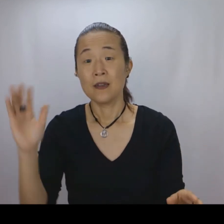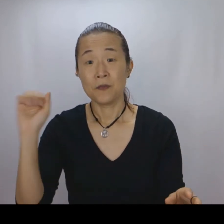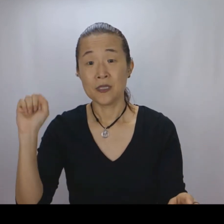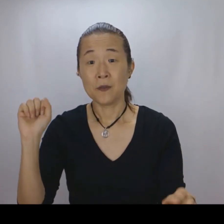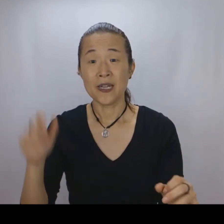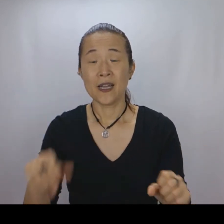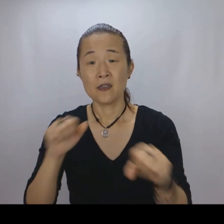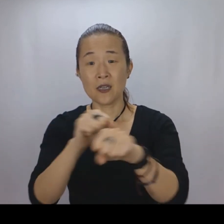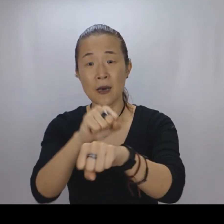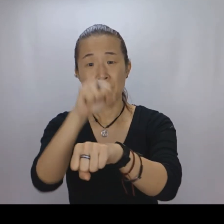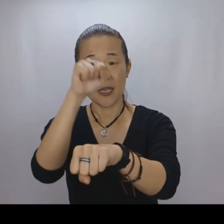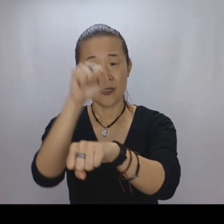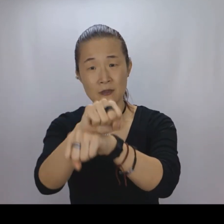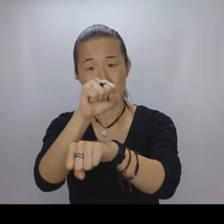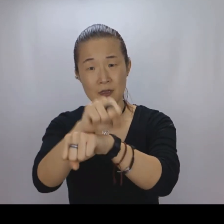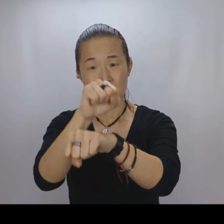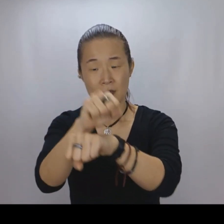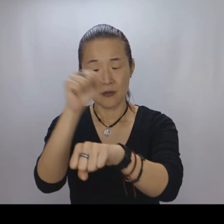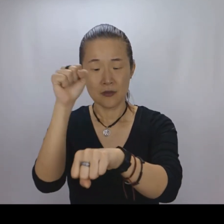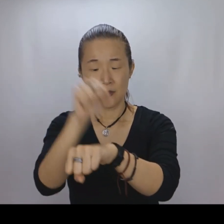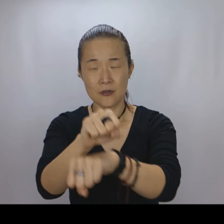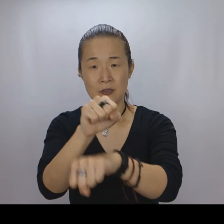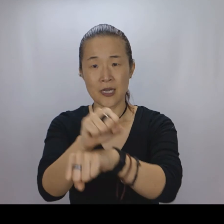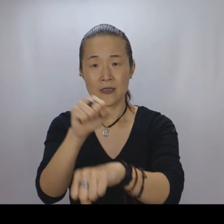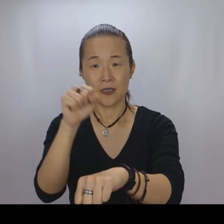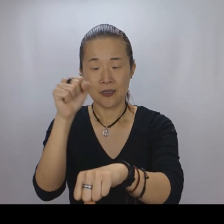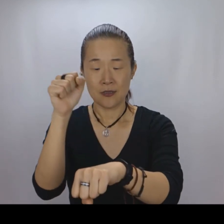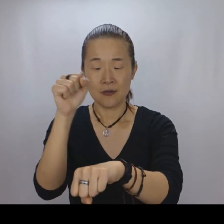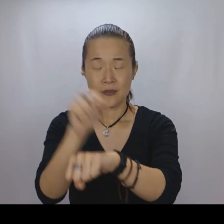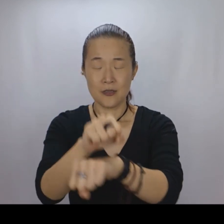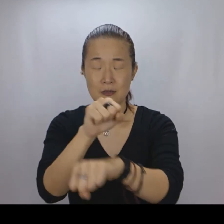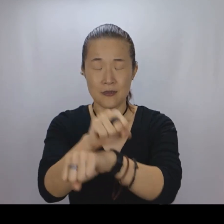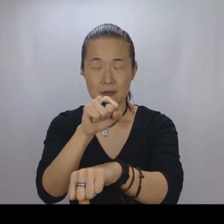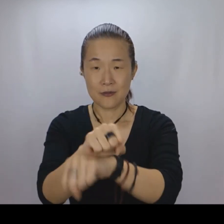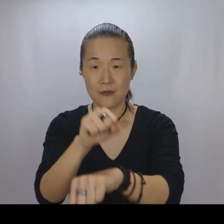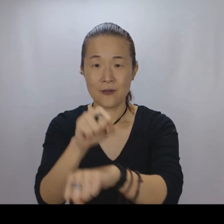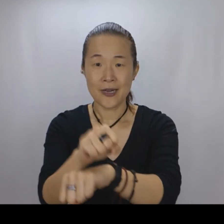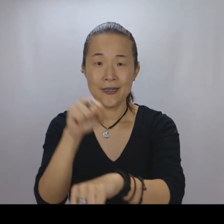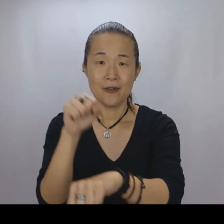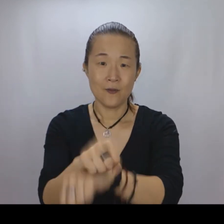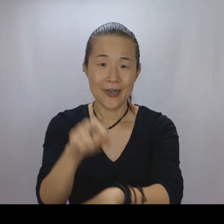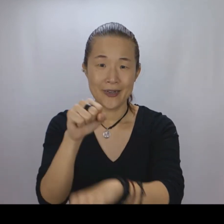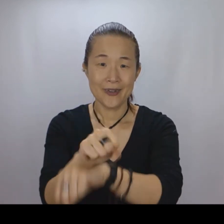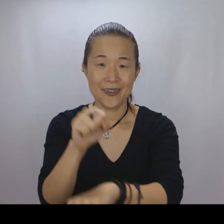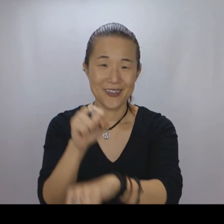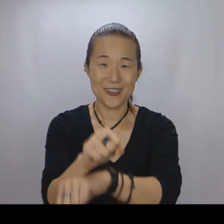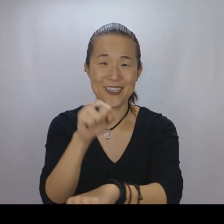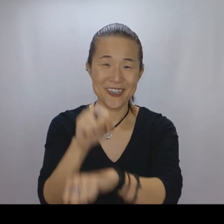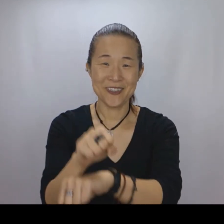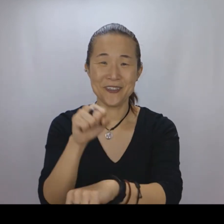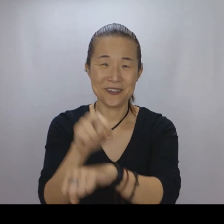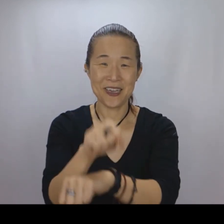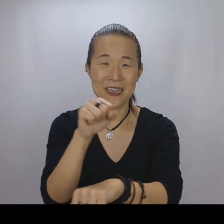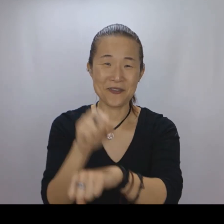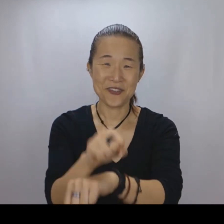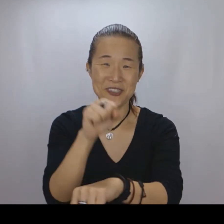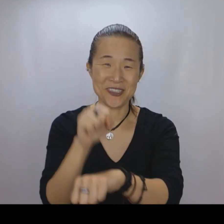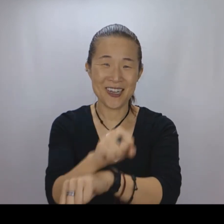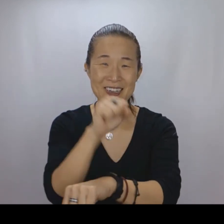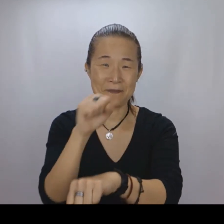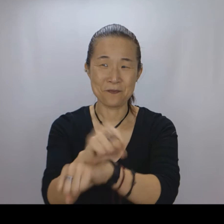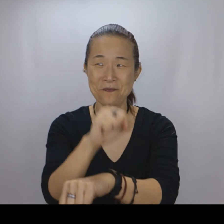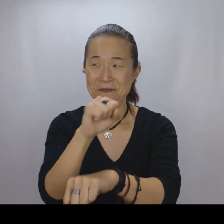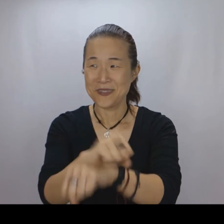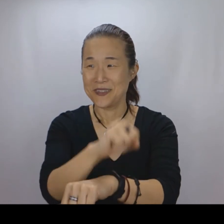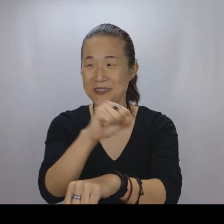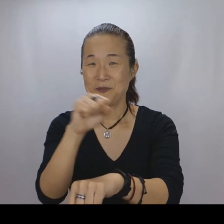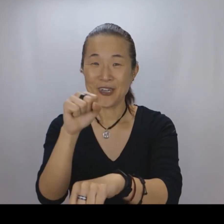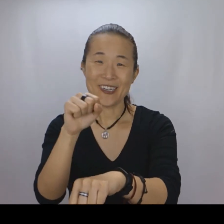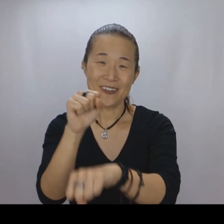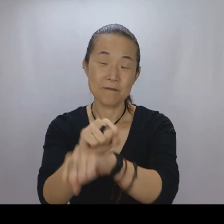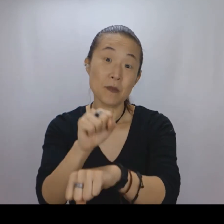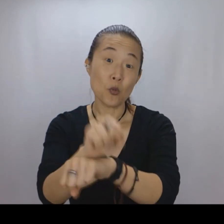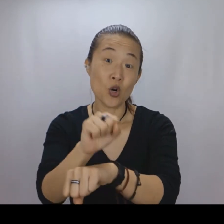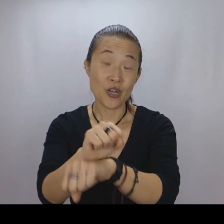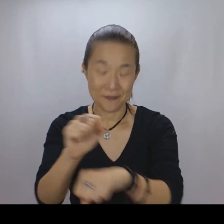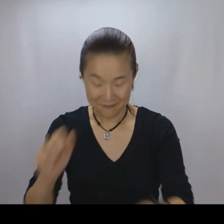but dominant hand on top, and you do that because you're grinding away your day, your life, your time, work. Work.